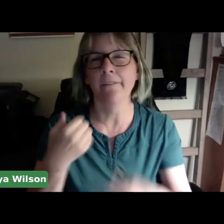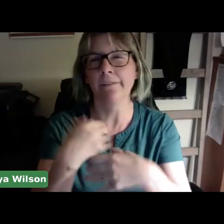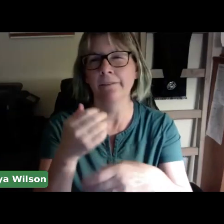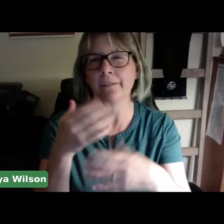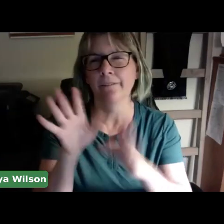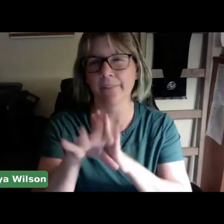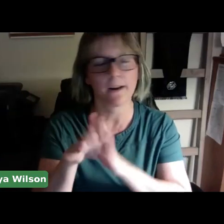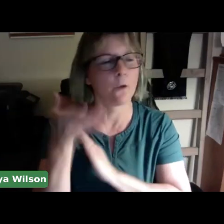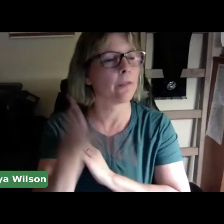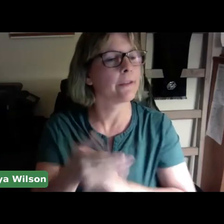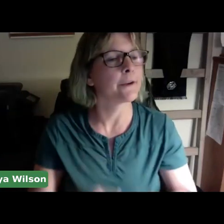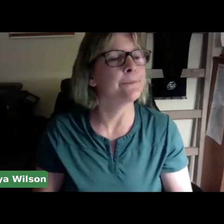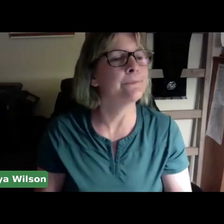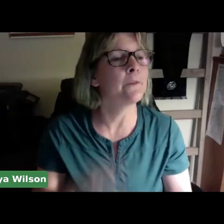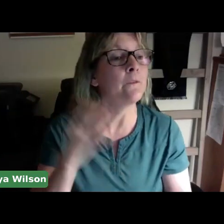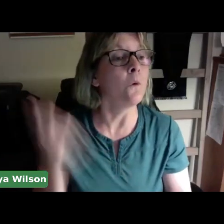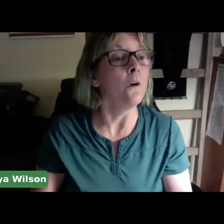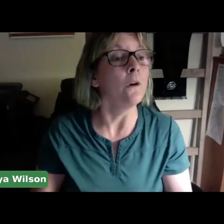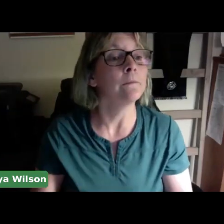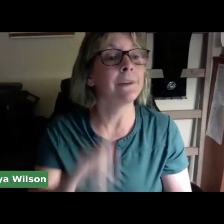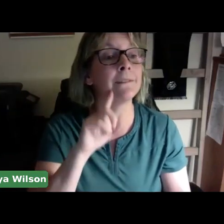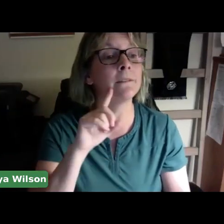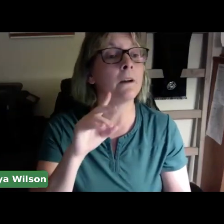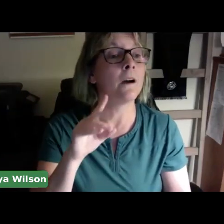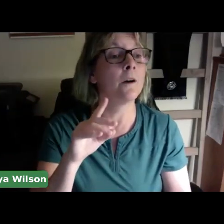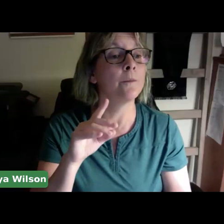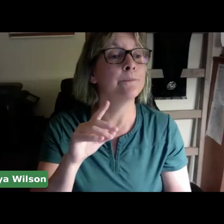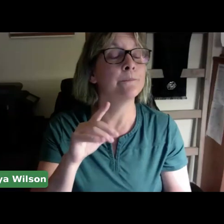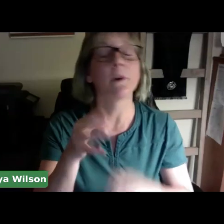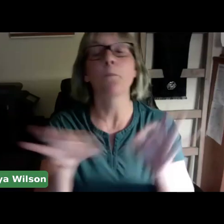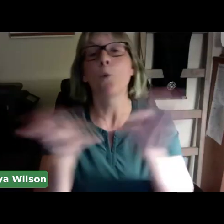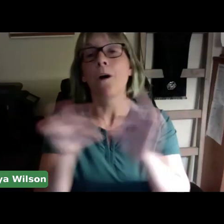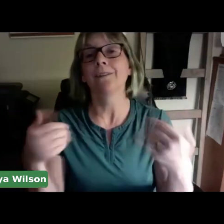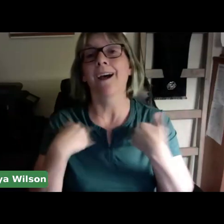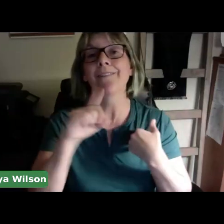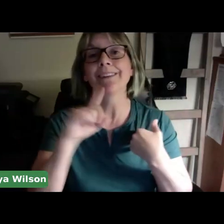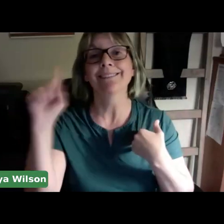I've got a few videos there that you can view in your own time.